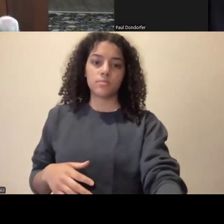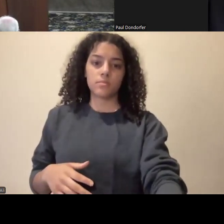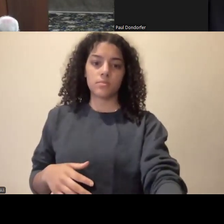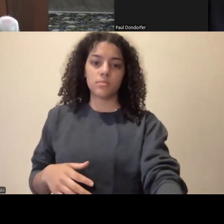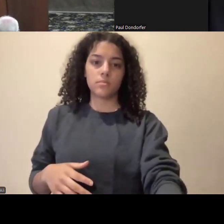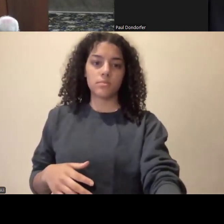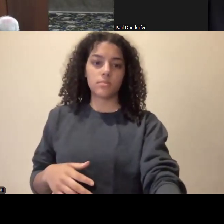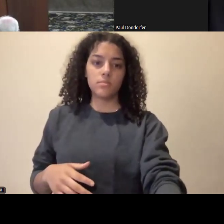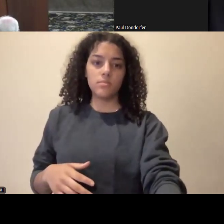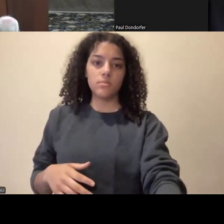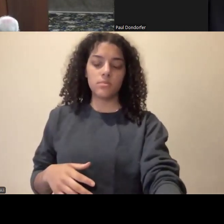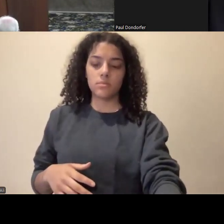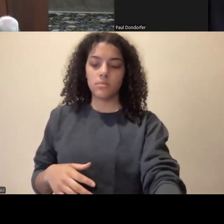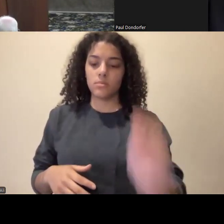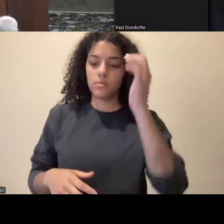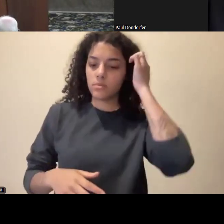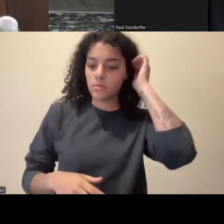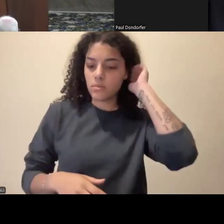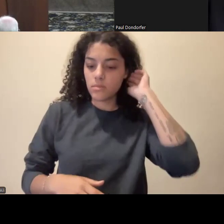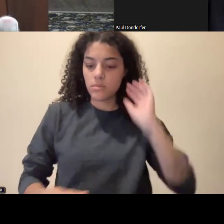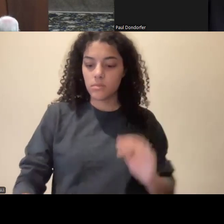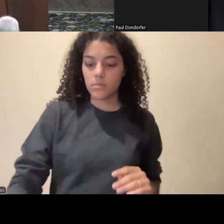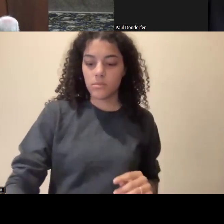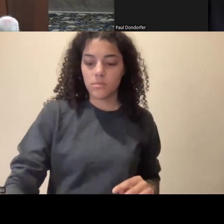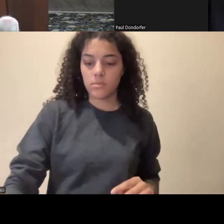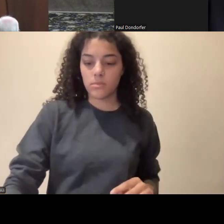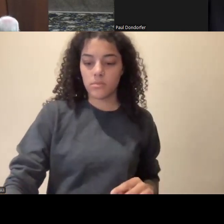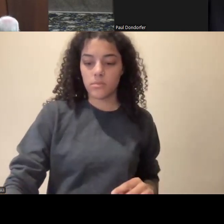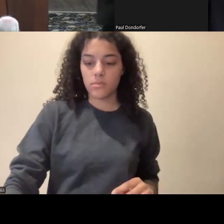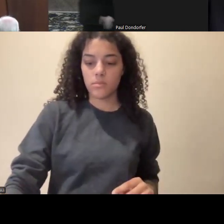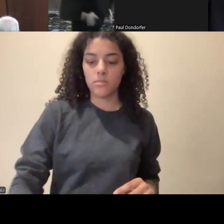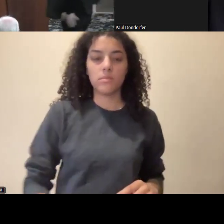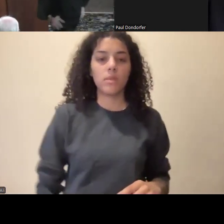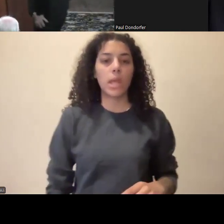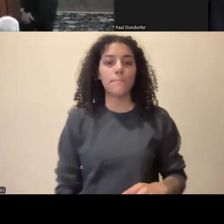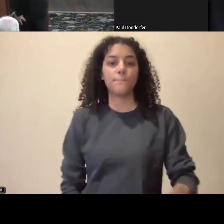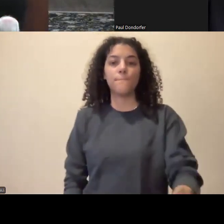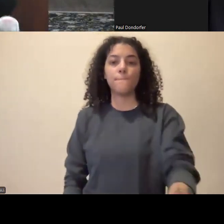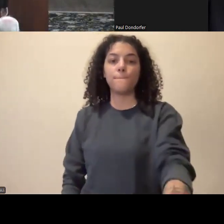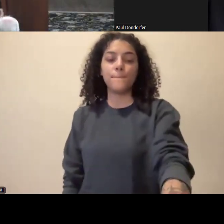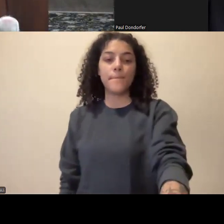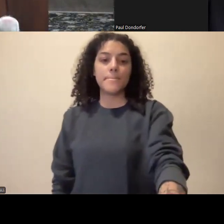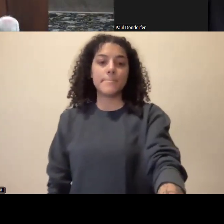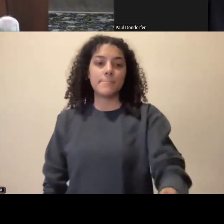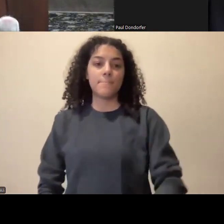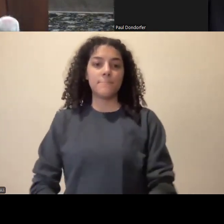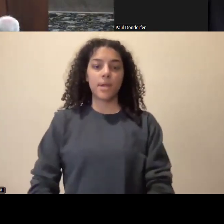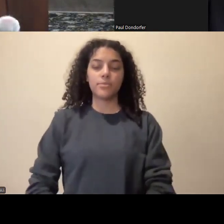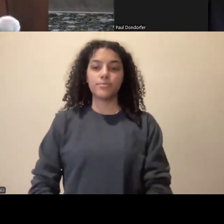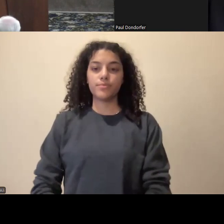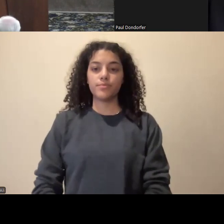Hold